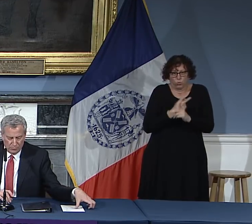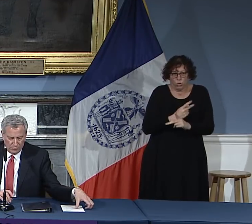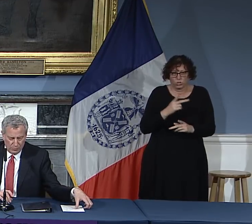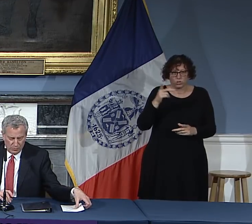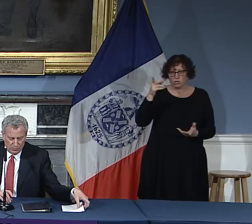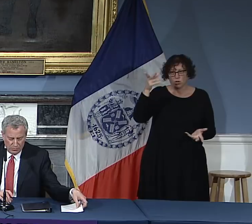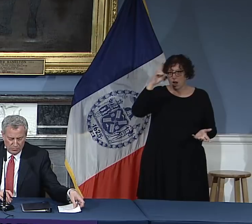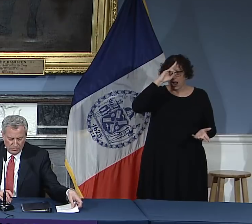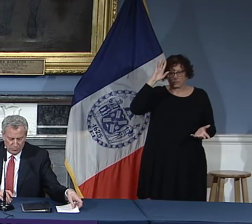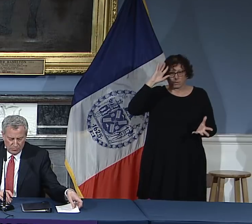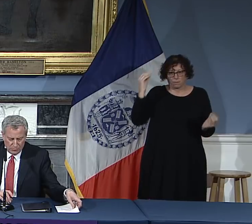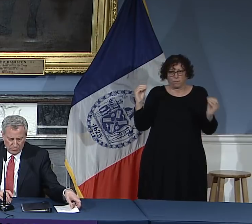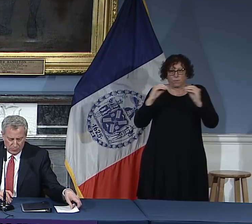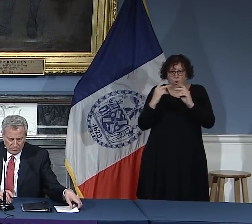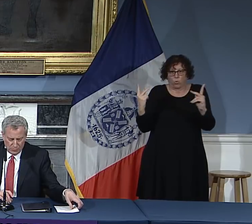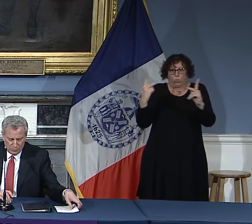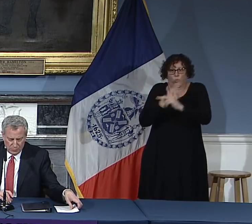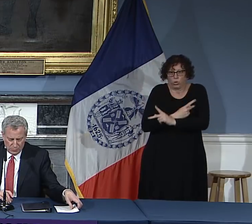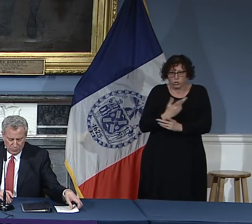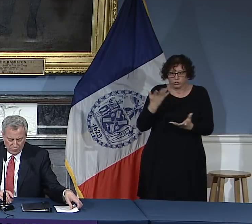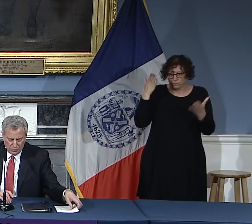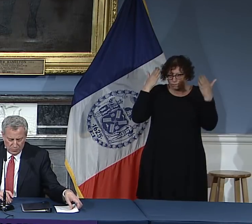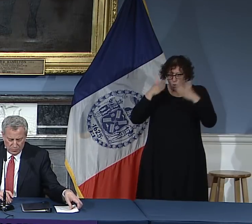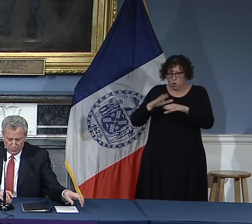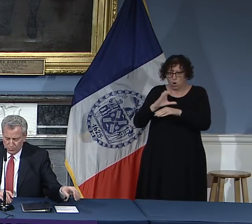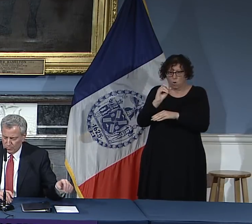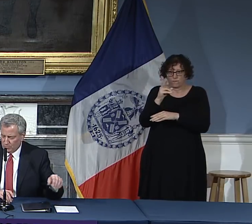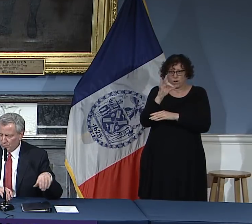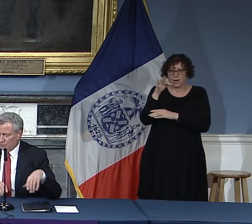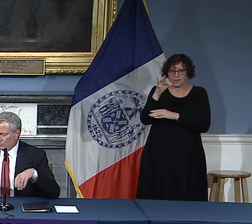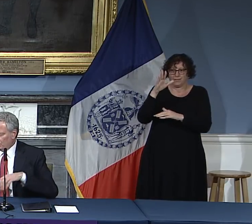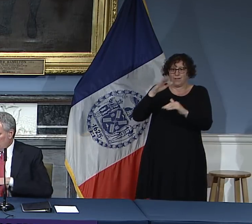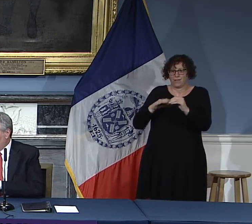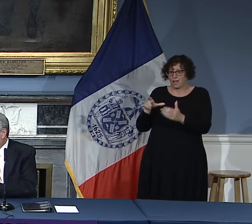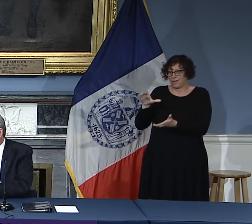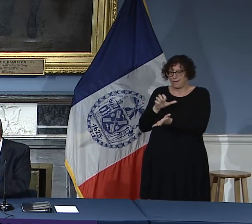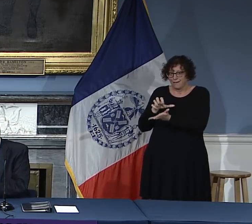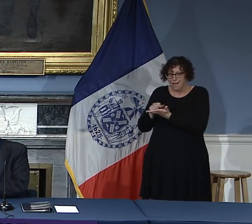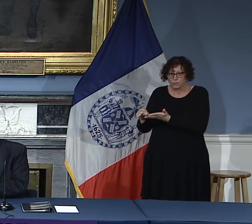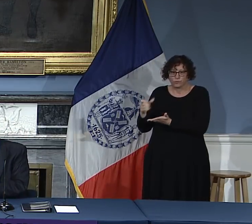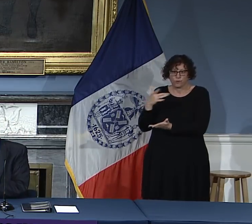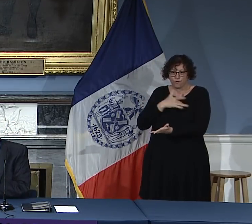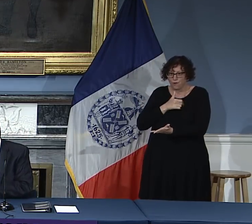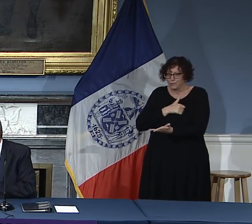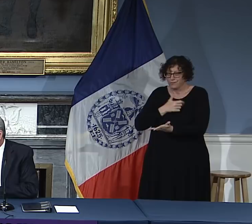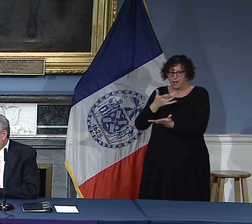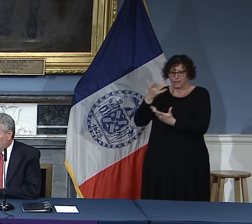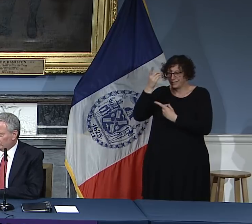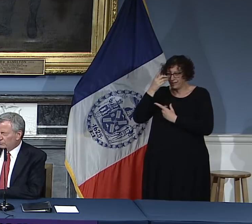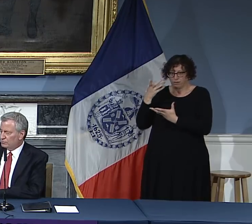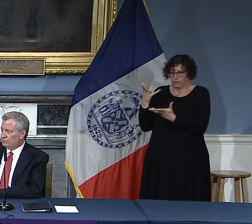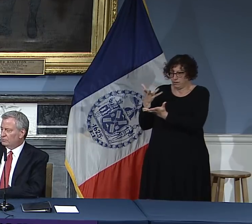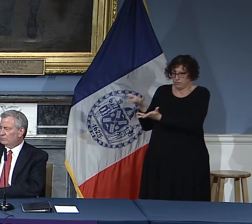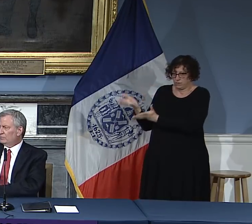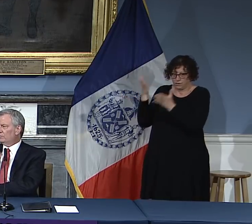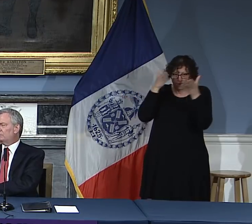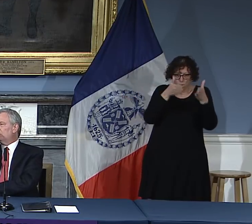EOVRNRUSUR O HEALTH CARE DELIVERY SYSTEM D ANOVERRUNS OTHER SYSTEMS. SO I NEED NEW